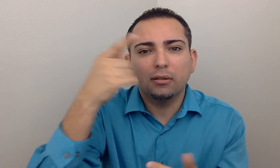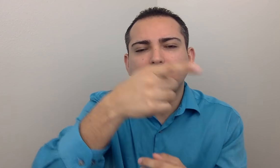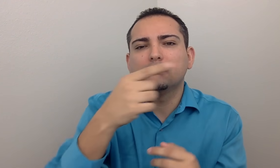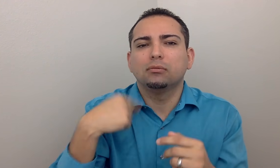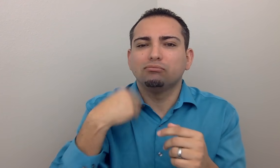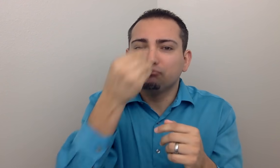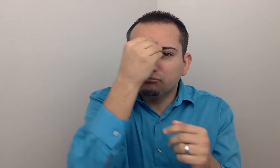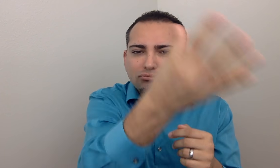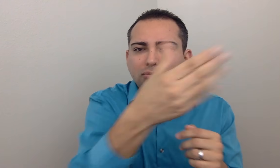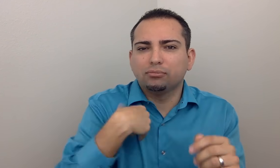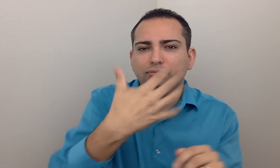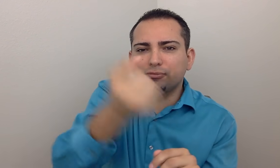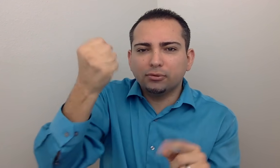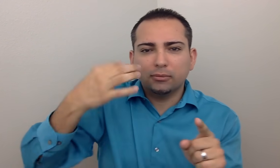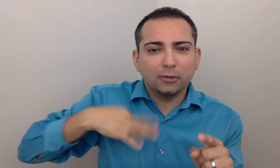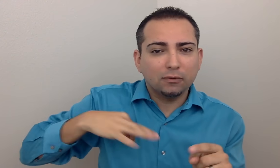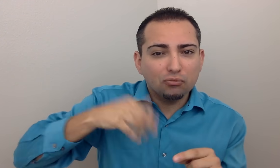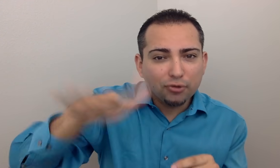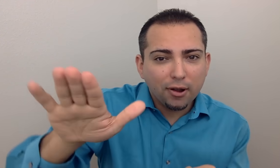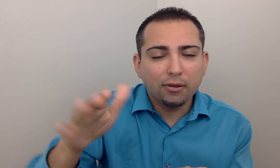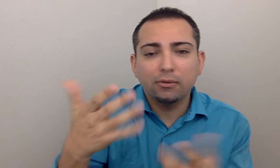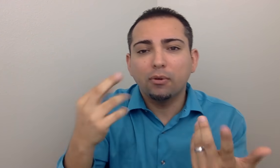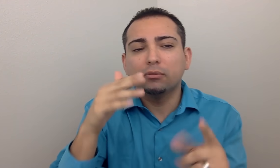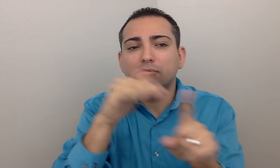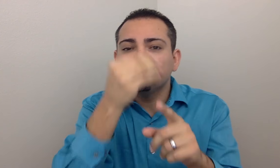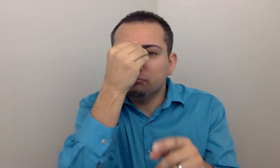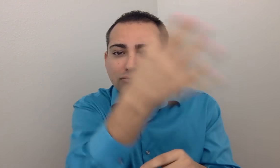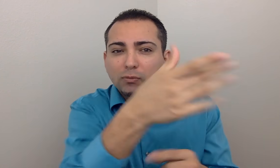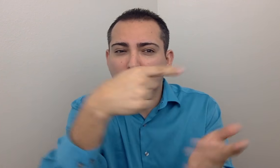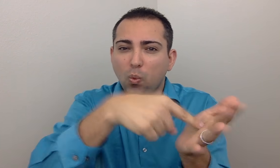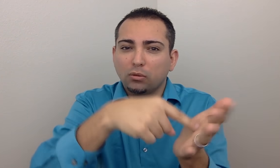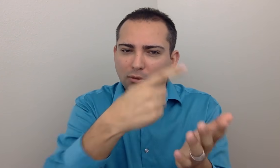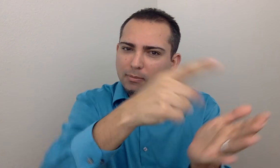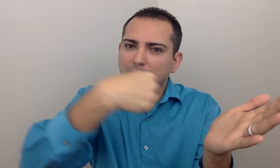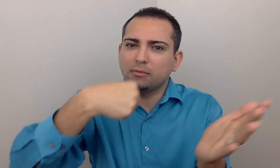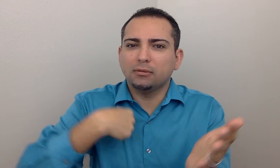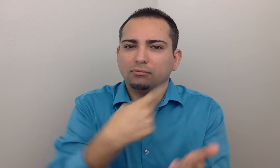The scammers will let them know that Social Security is taking their benefit away or they owe the government money and that they have to pay back.